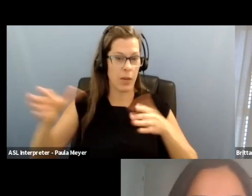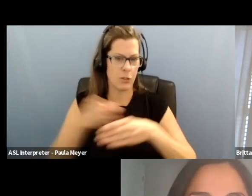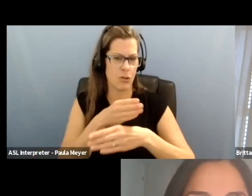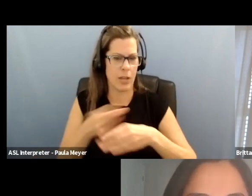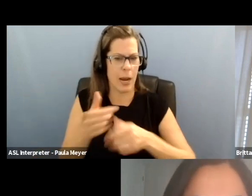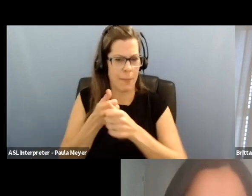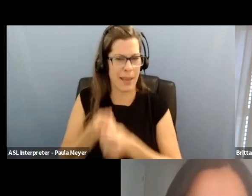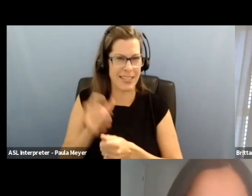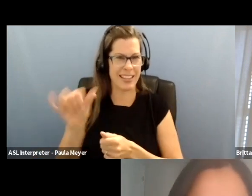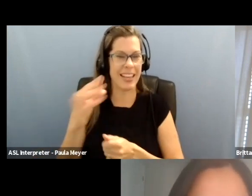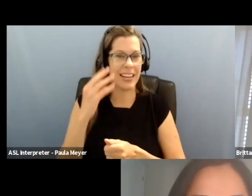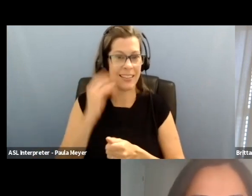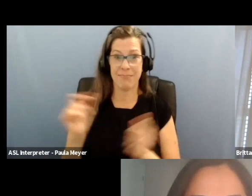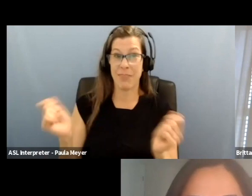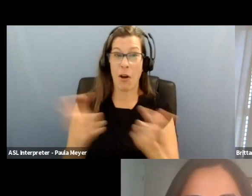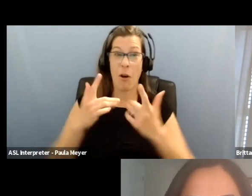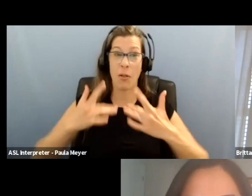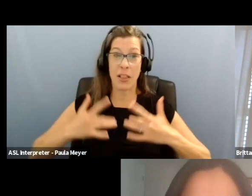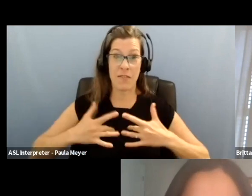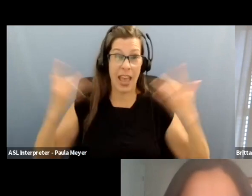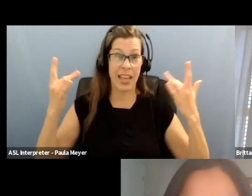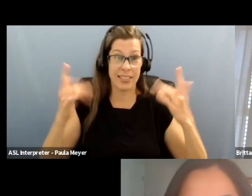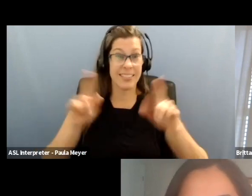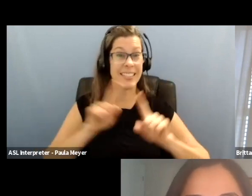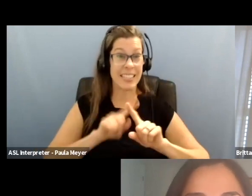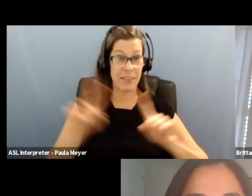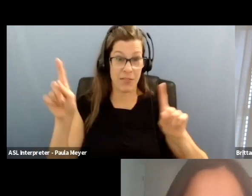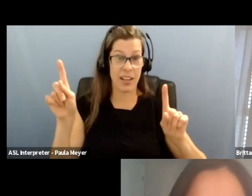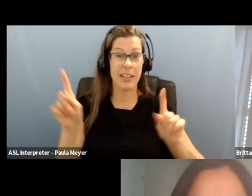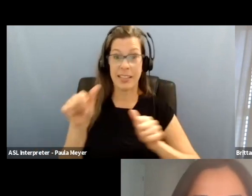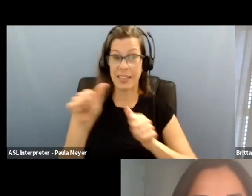Every event is different, so also every service provider is different.